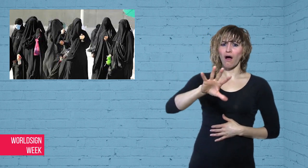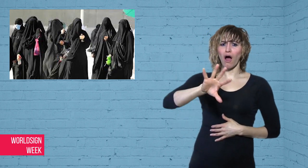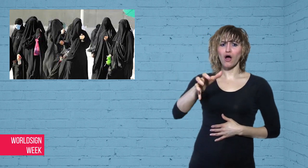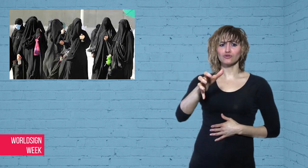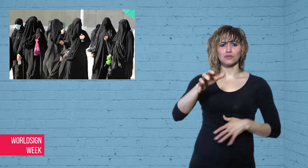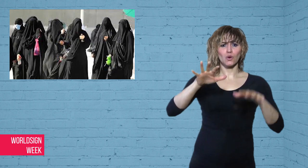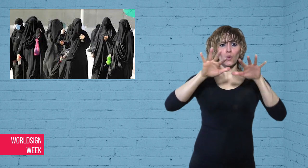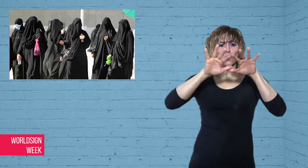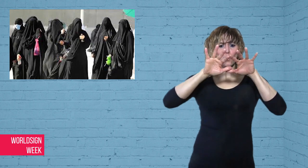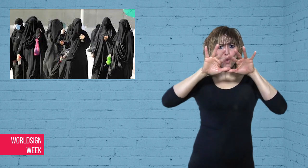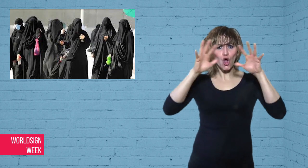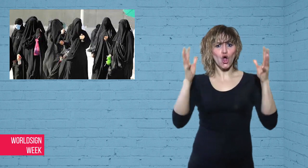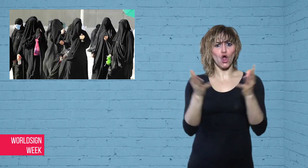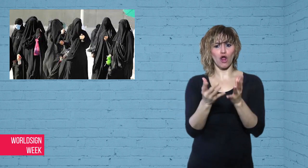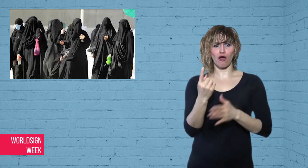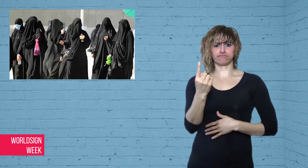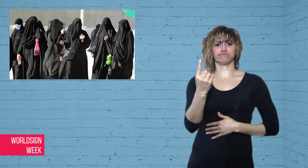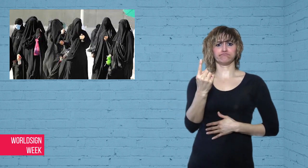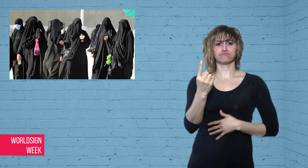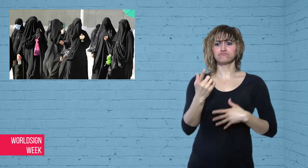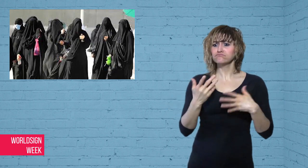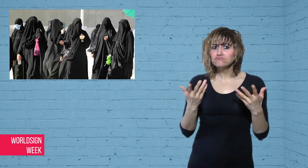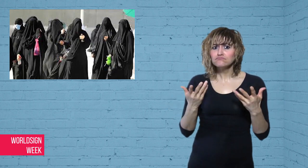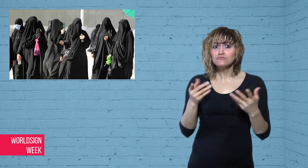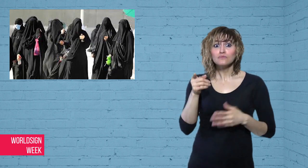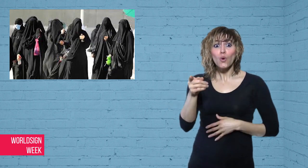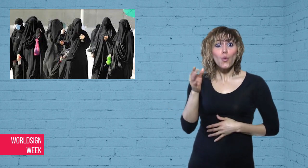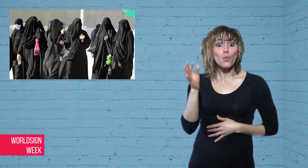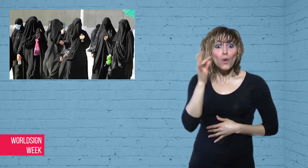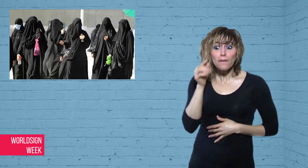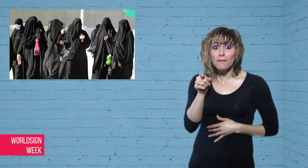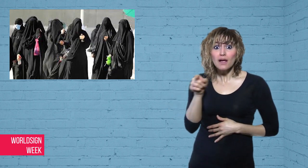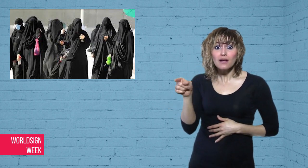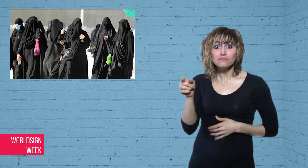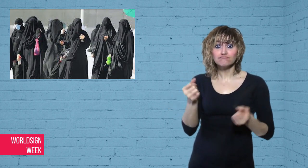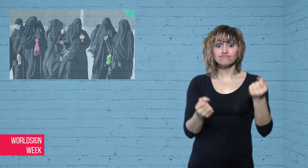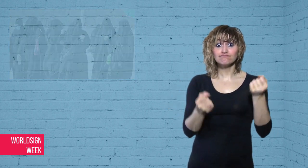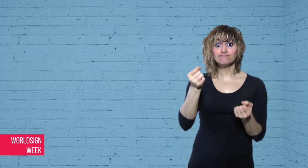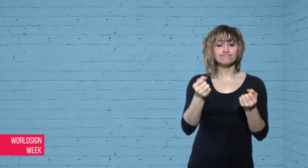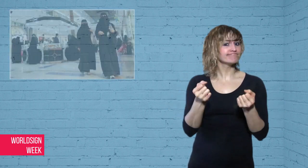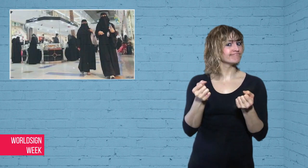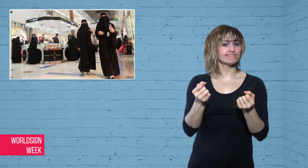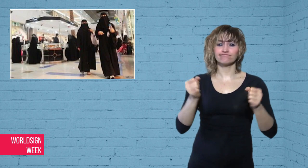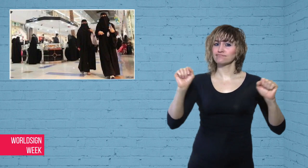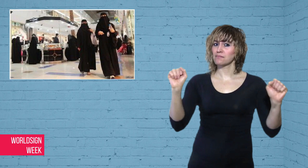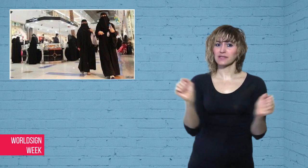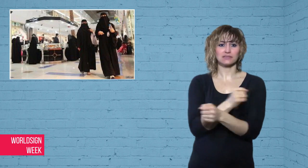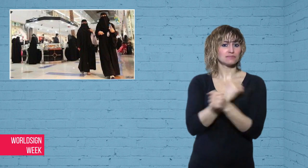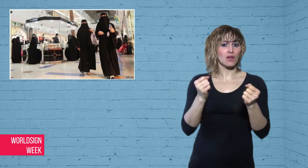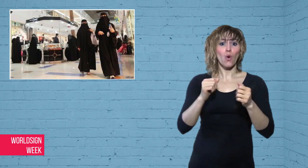world where women cannot drive or